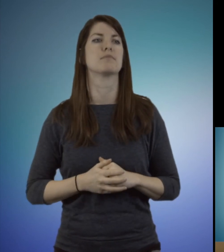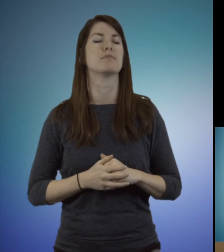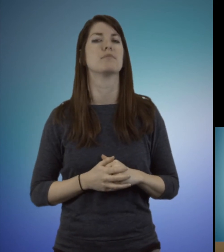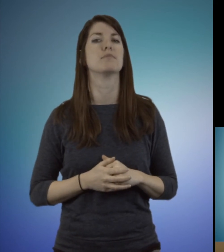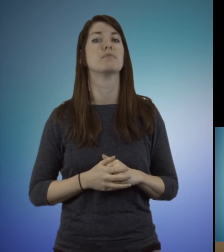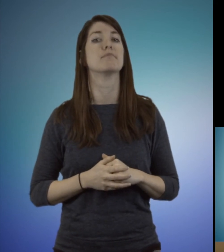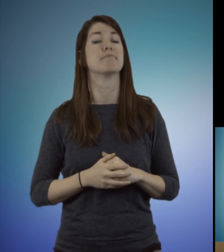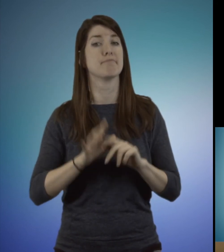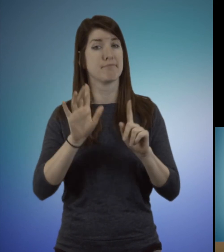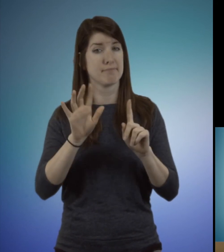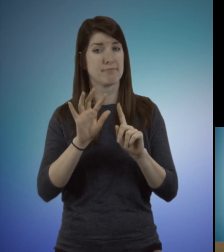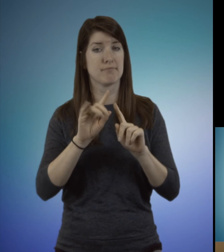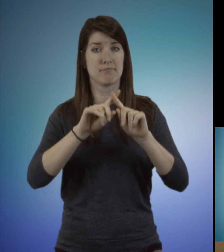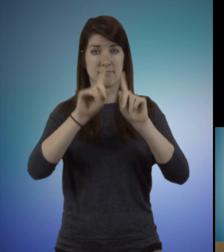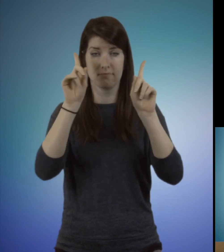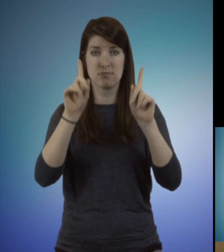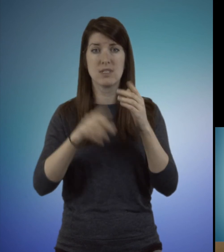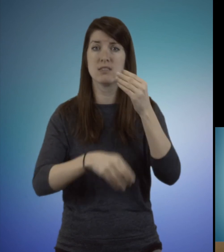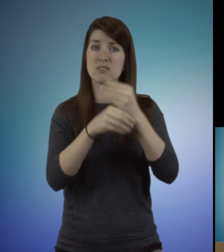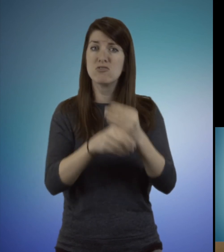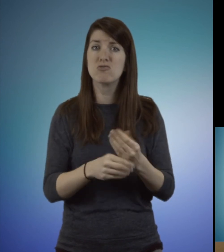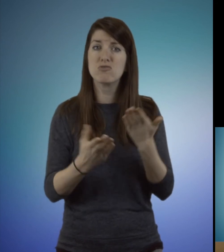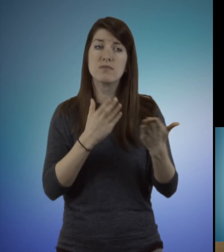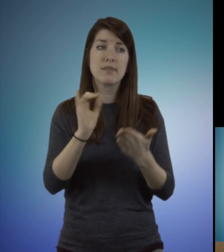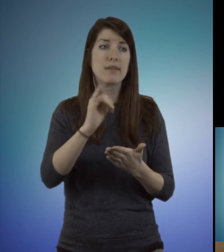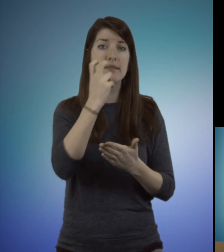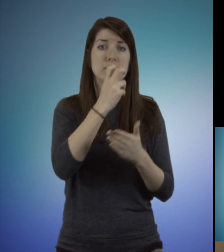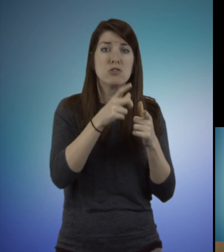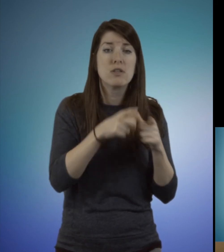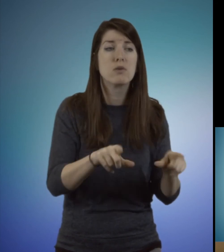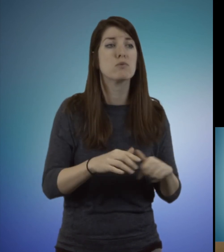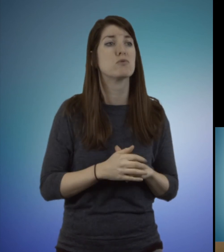However, additional services, such as speech and language services, or physical therapy,